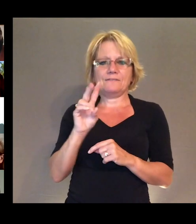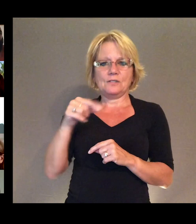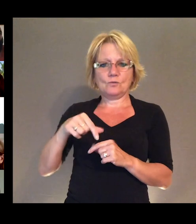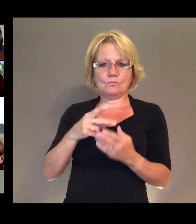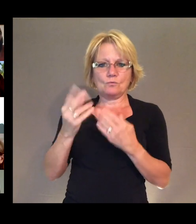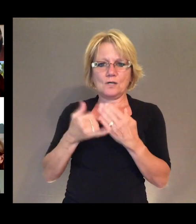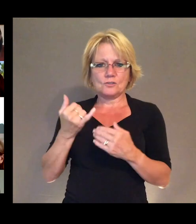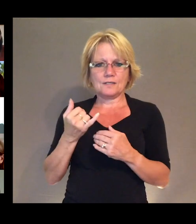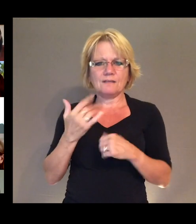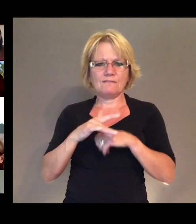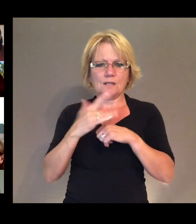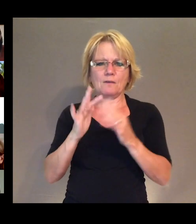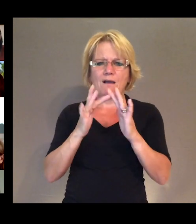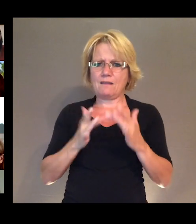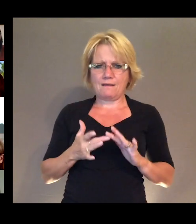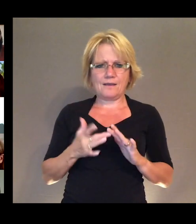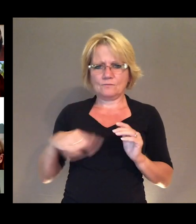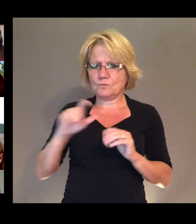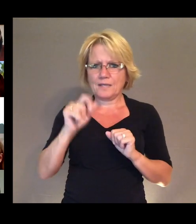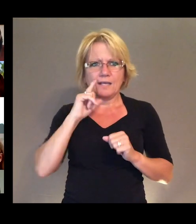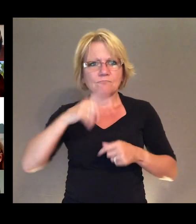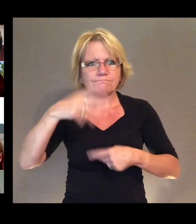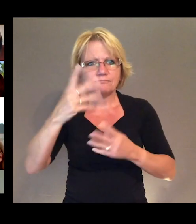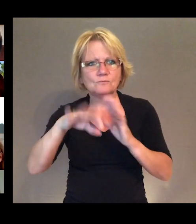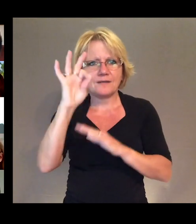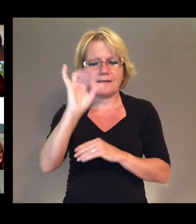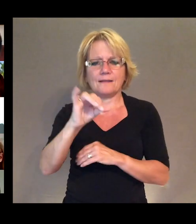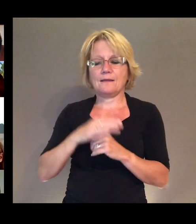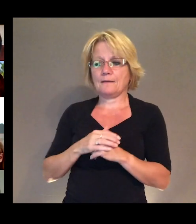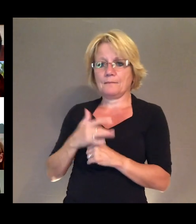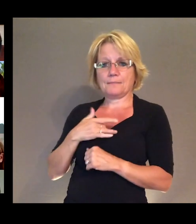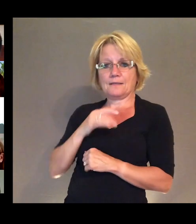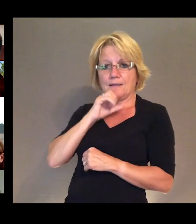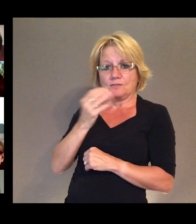anybody can look it up. And the question that I ask my 14 year old freshmen students